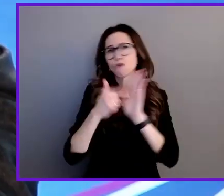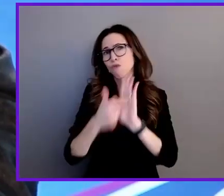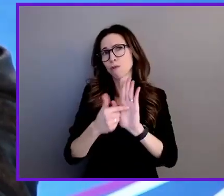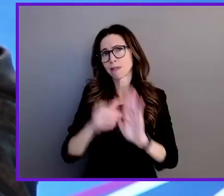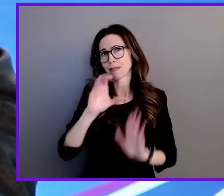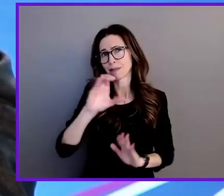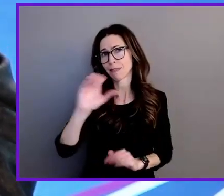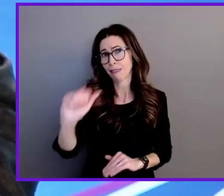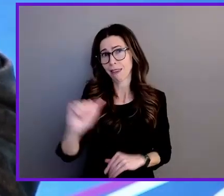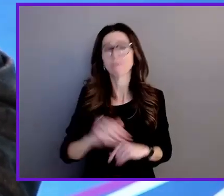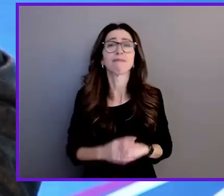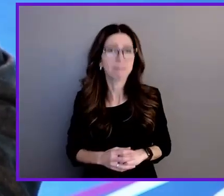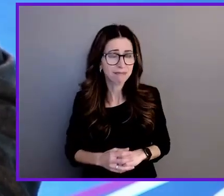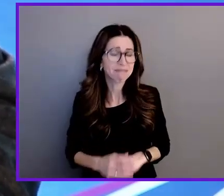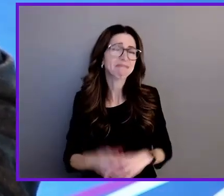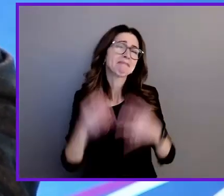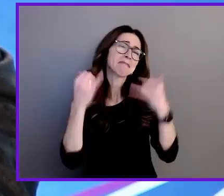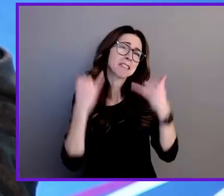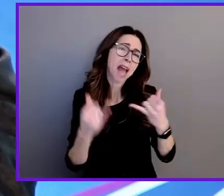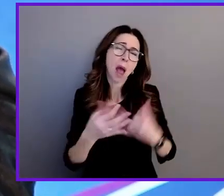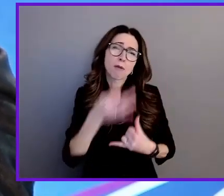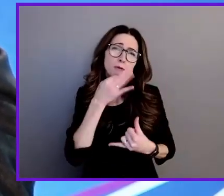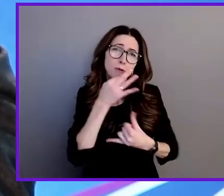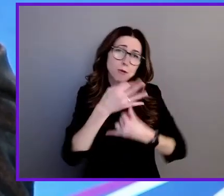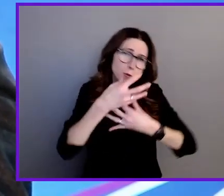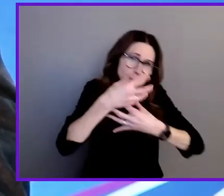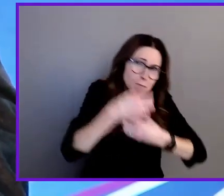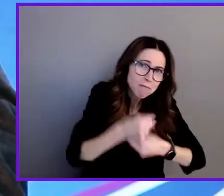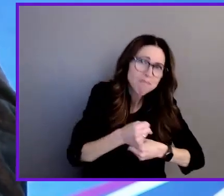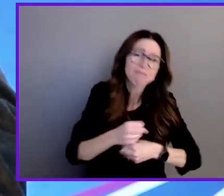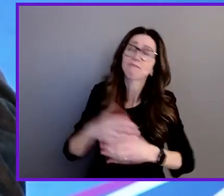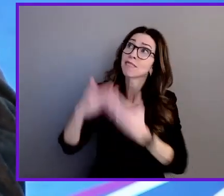of Canada for its ongoing confidence in the Council and the work that we do.